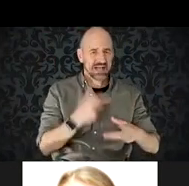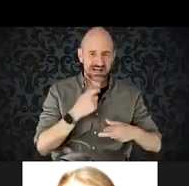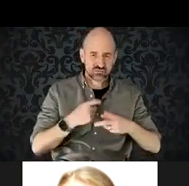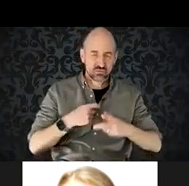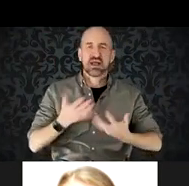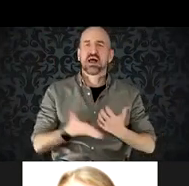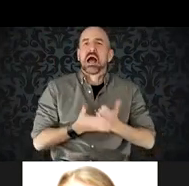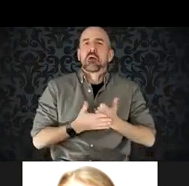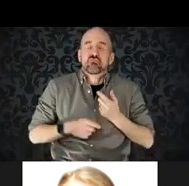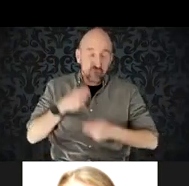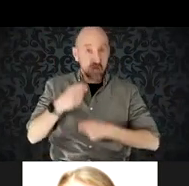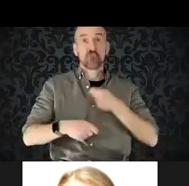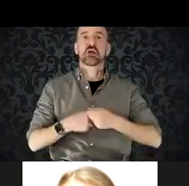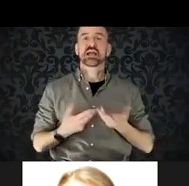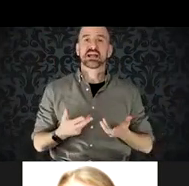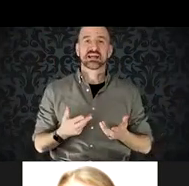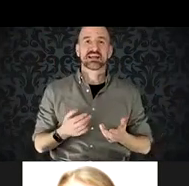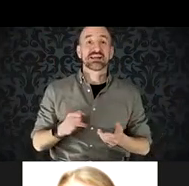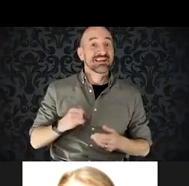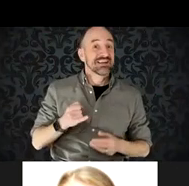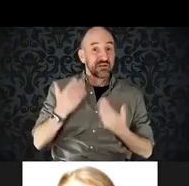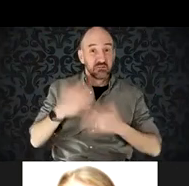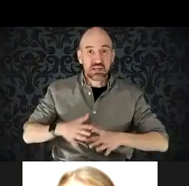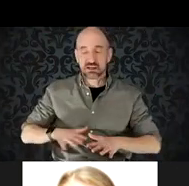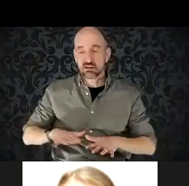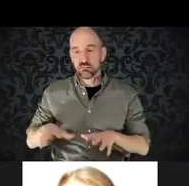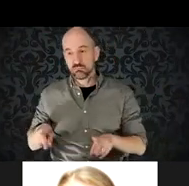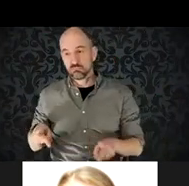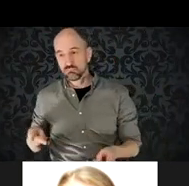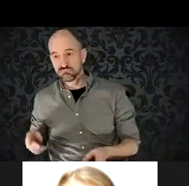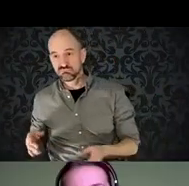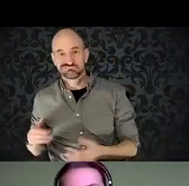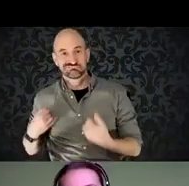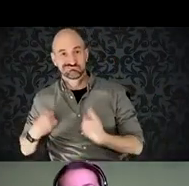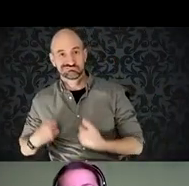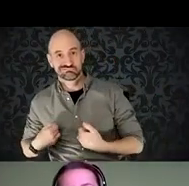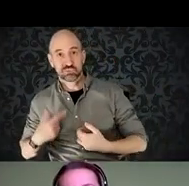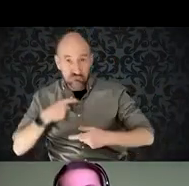are moderated--